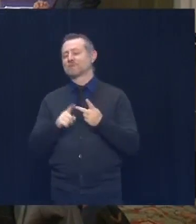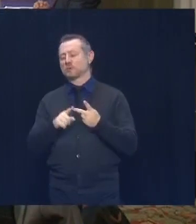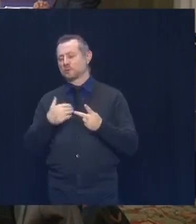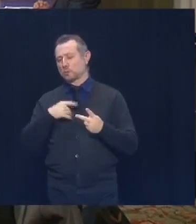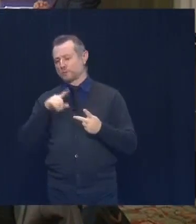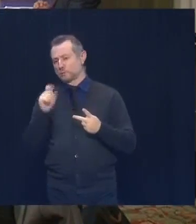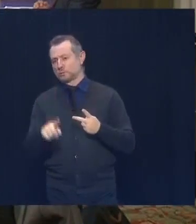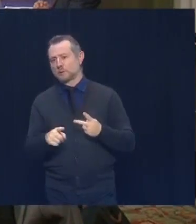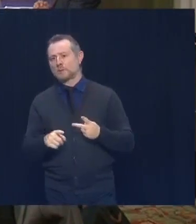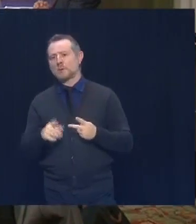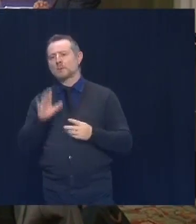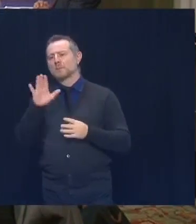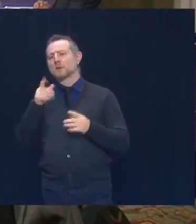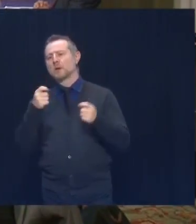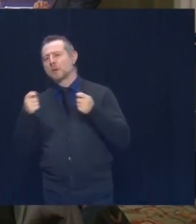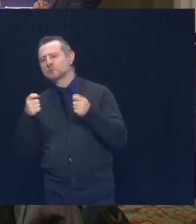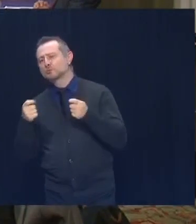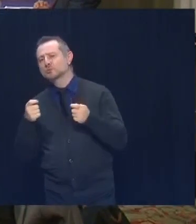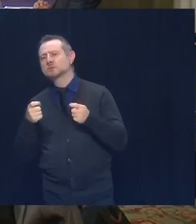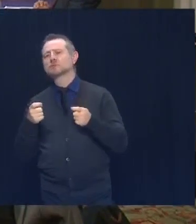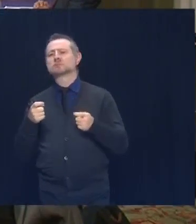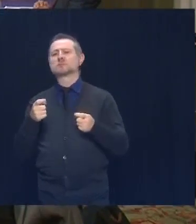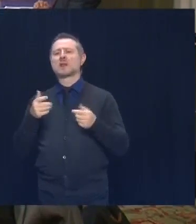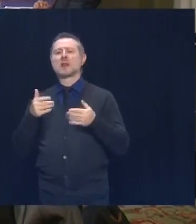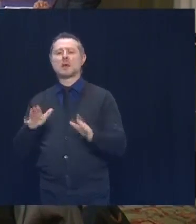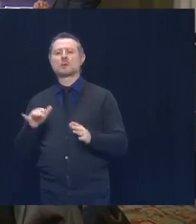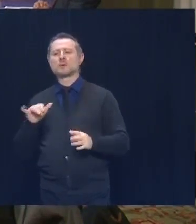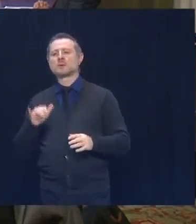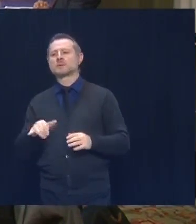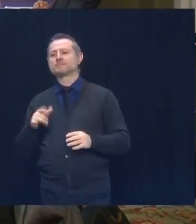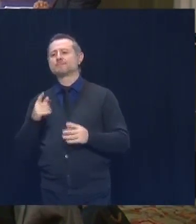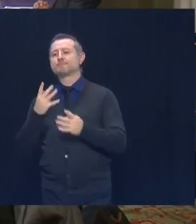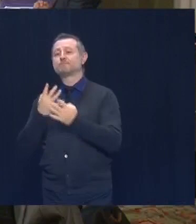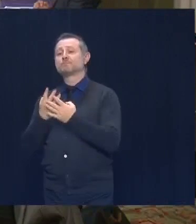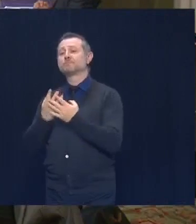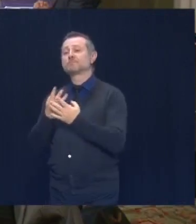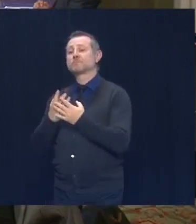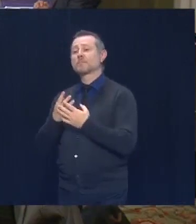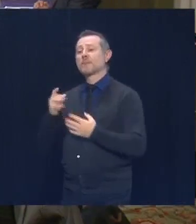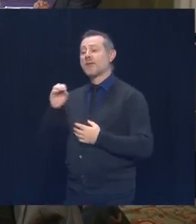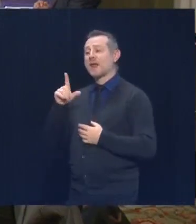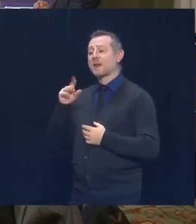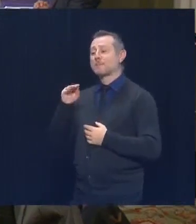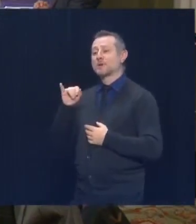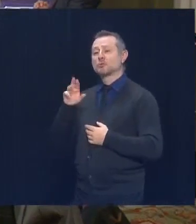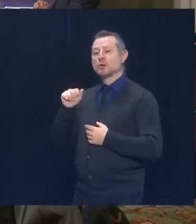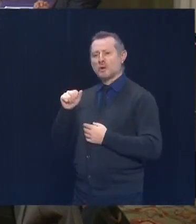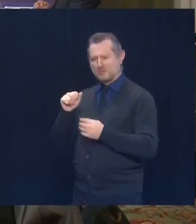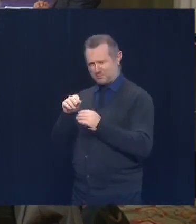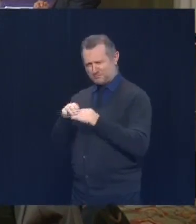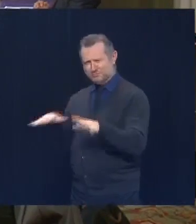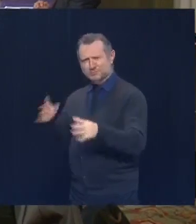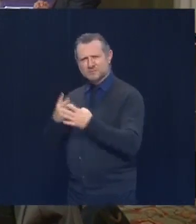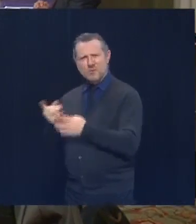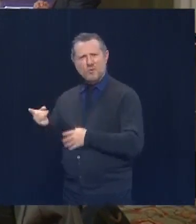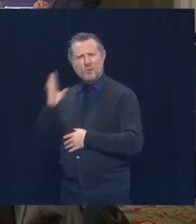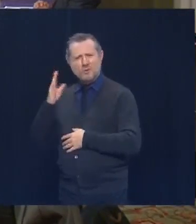WHY FOCUS ON THAT, SUCH AS NUMBER OF PIECES PER 100,000 PEOPLE, CASE BASED?